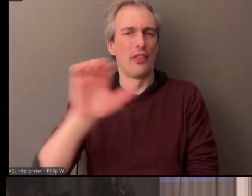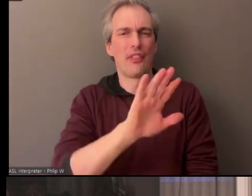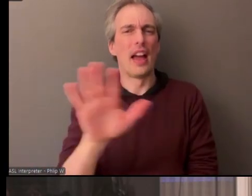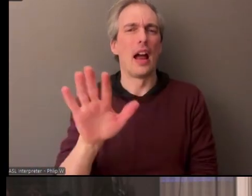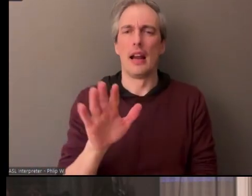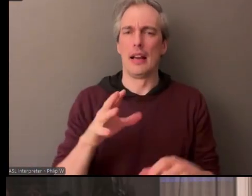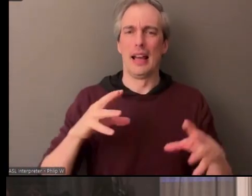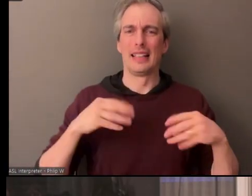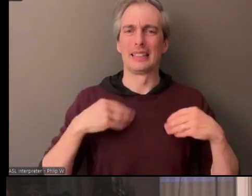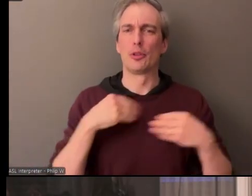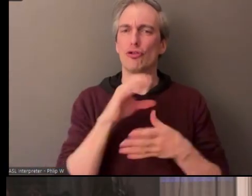And we didn't have to be there for it.